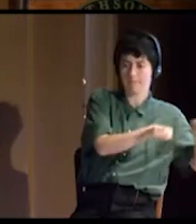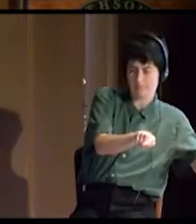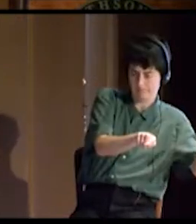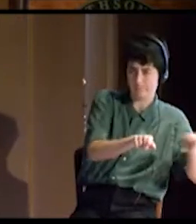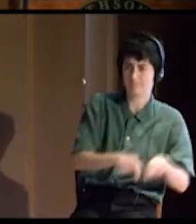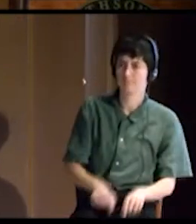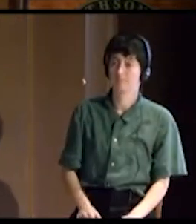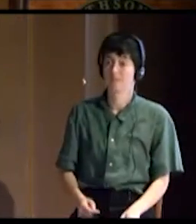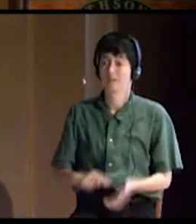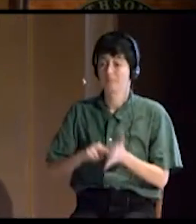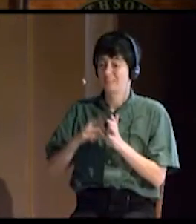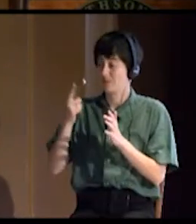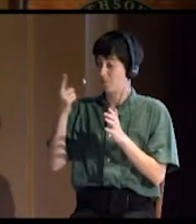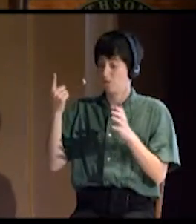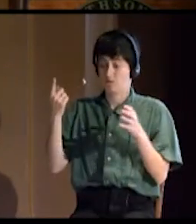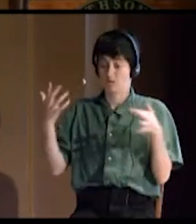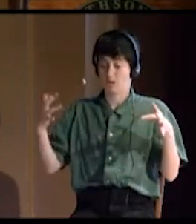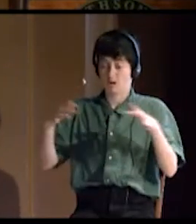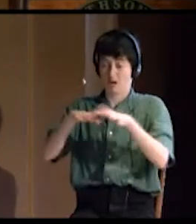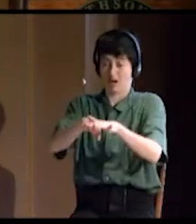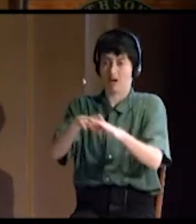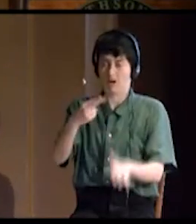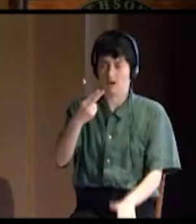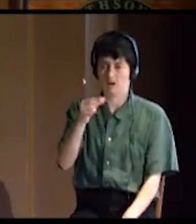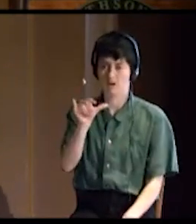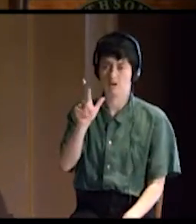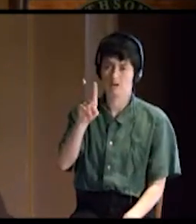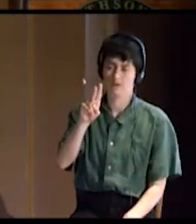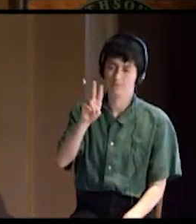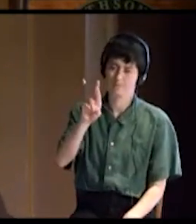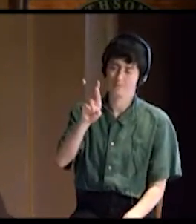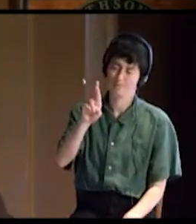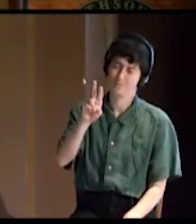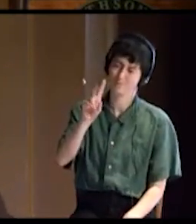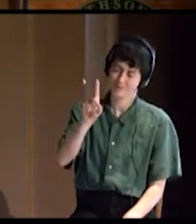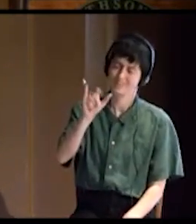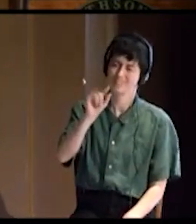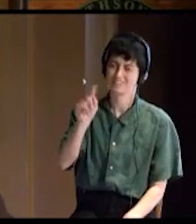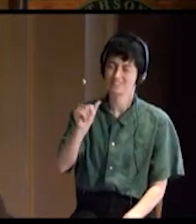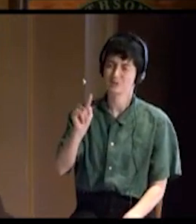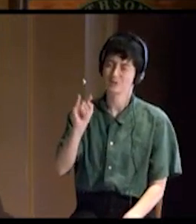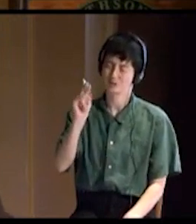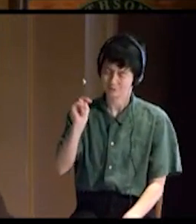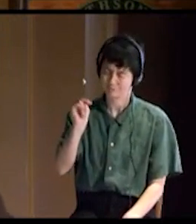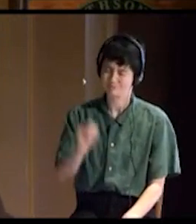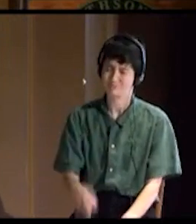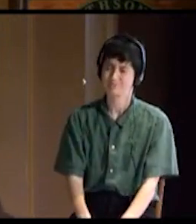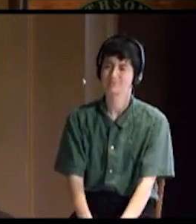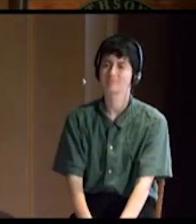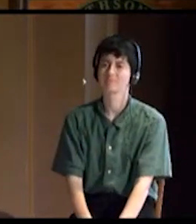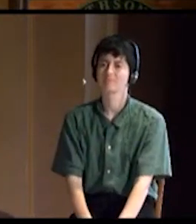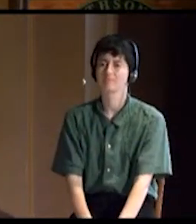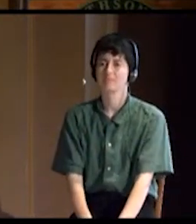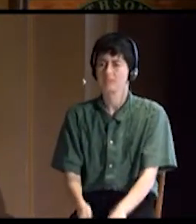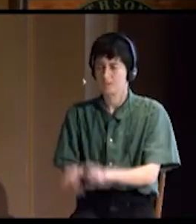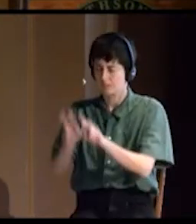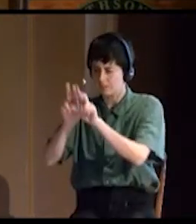So we used a subset of species to test for hybridization and inferred that one hybridization event in the network was optimal.